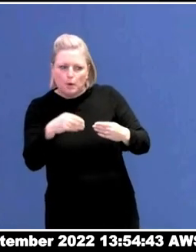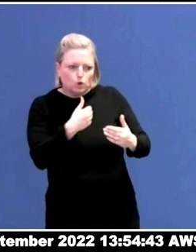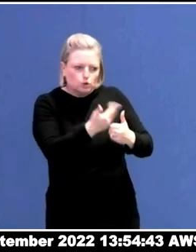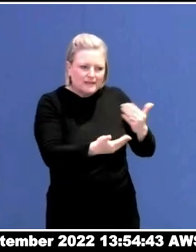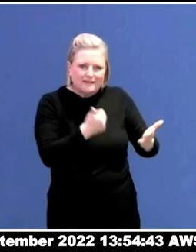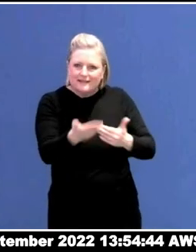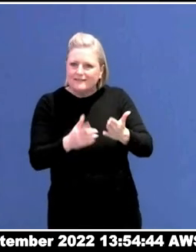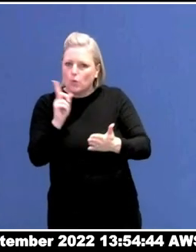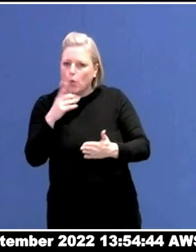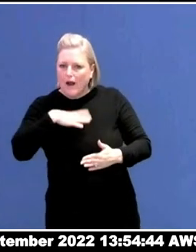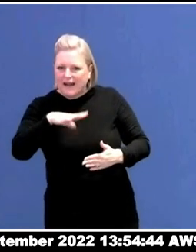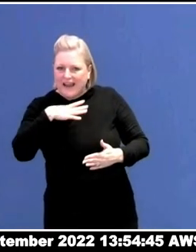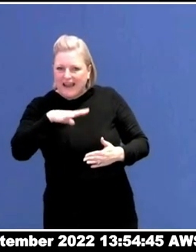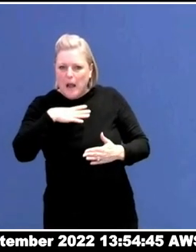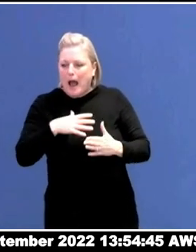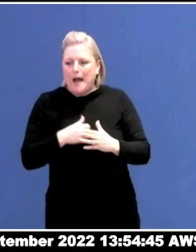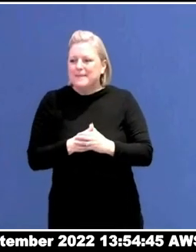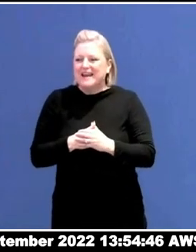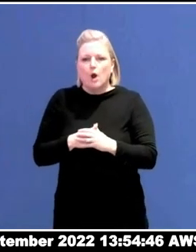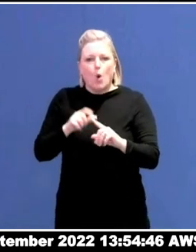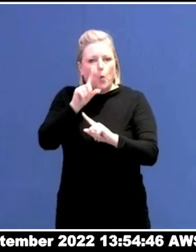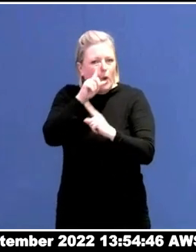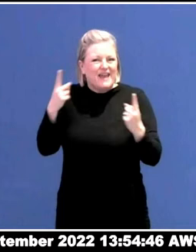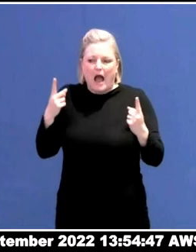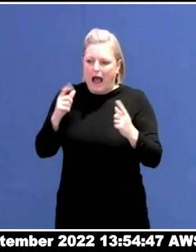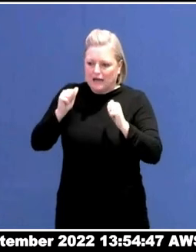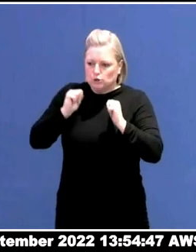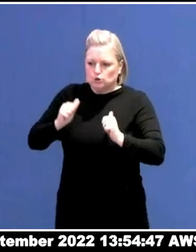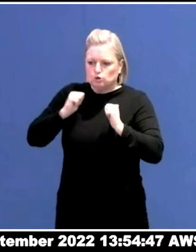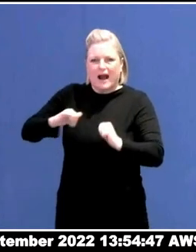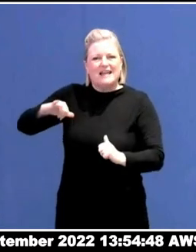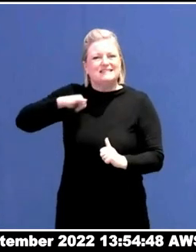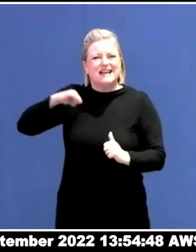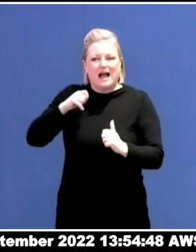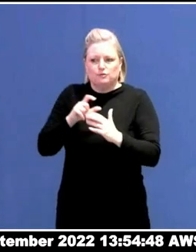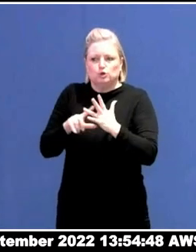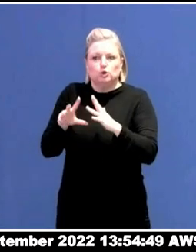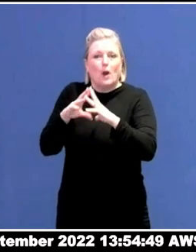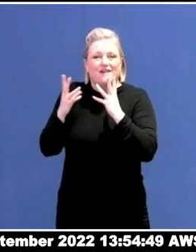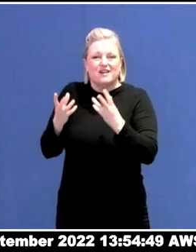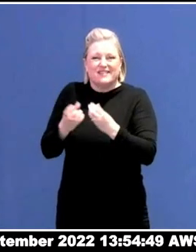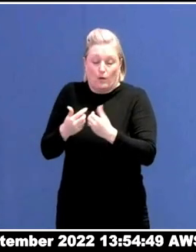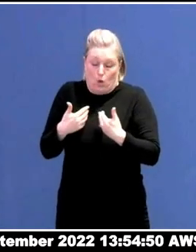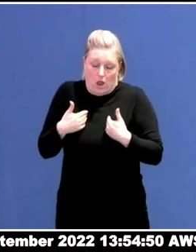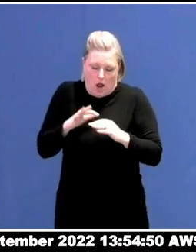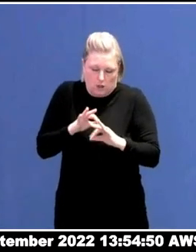retrain wardens, for example, to perform the kind of functions you are talking about, I don't think. So, how are we going to do it?